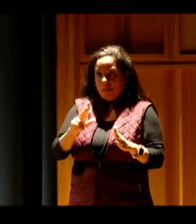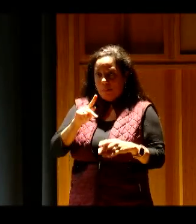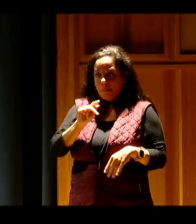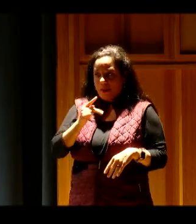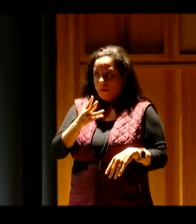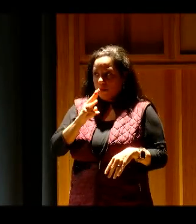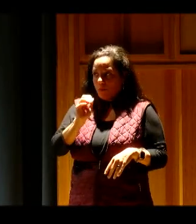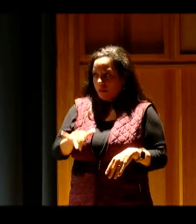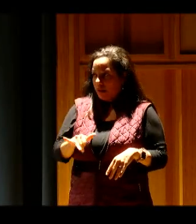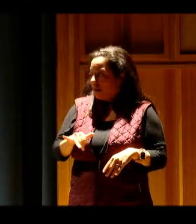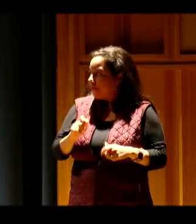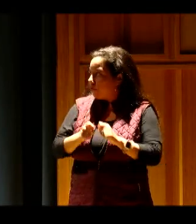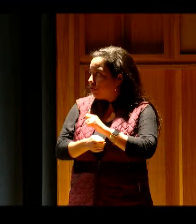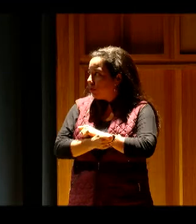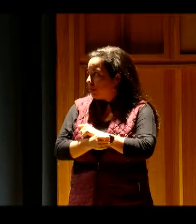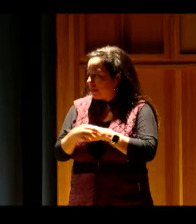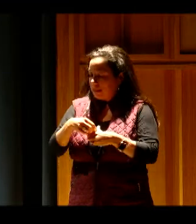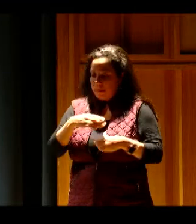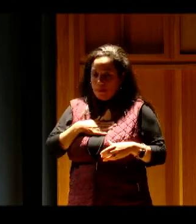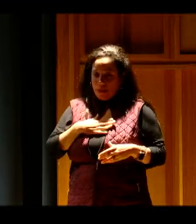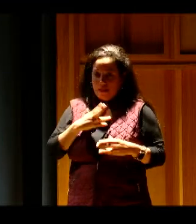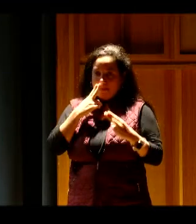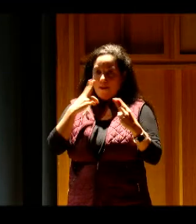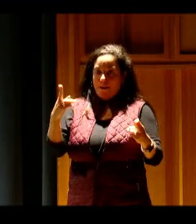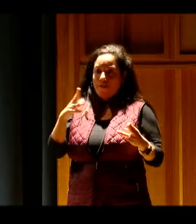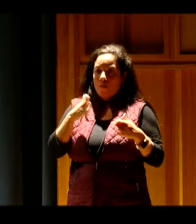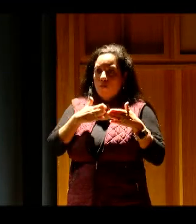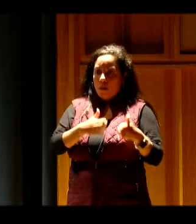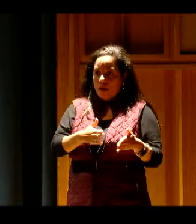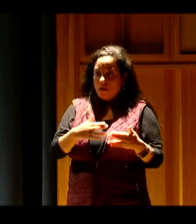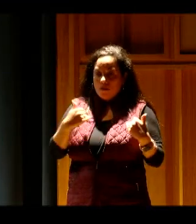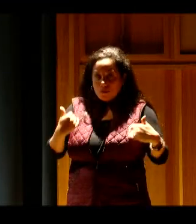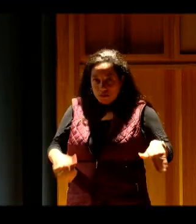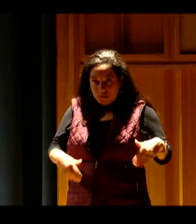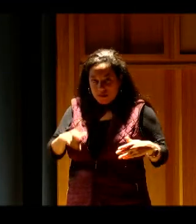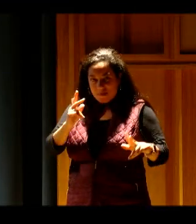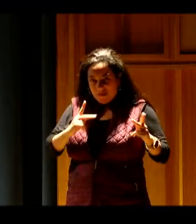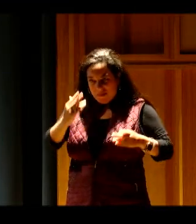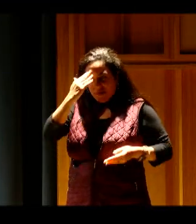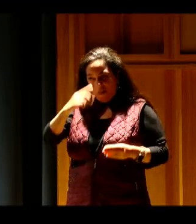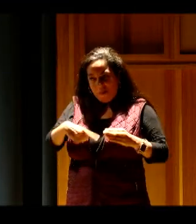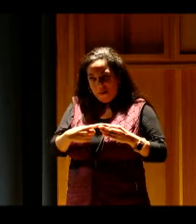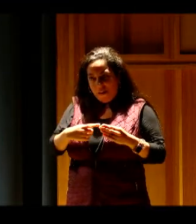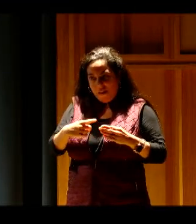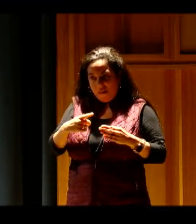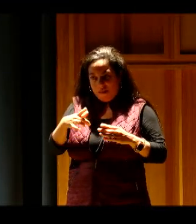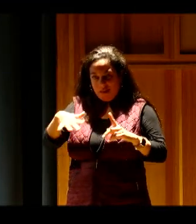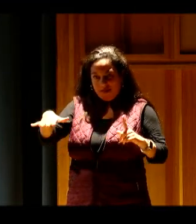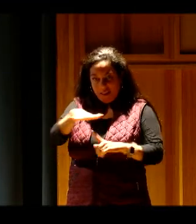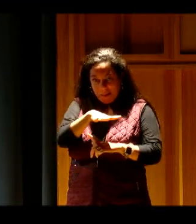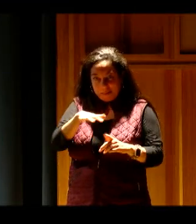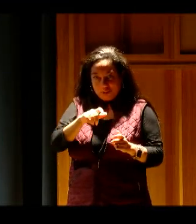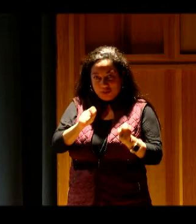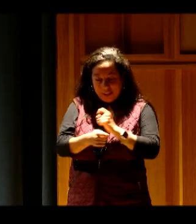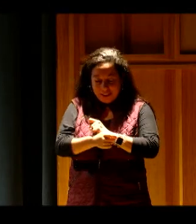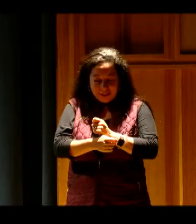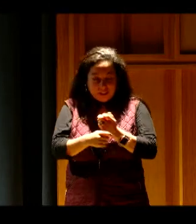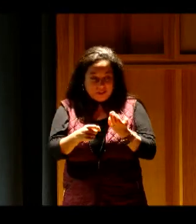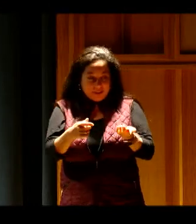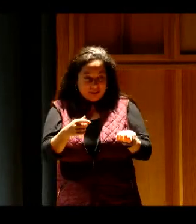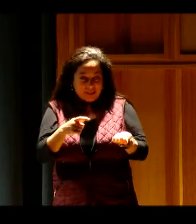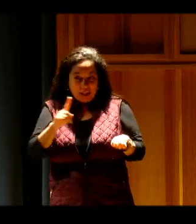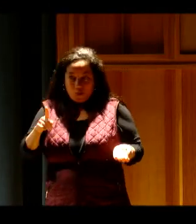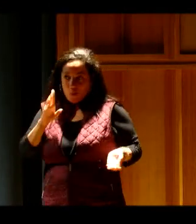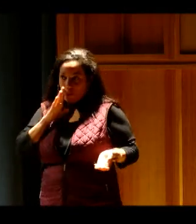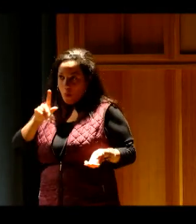And in my naive way, I thought guys people know about climate change all they're gonna want to do is to change what they do.